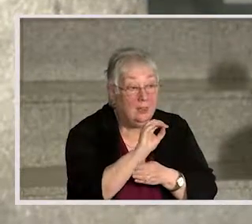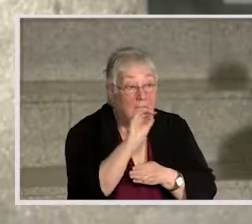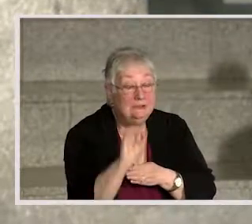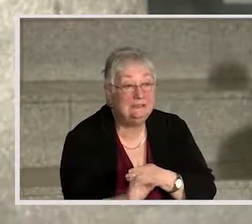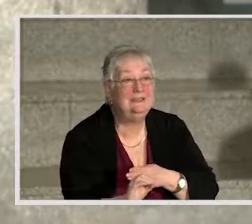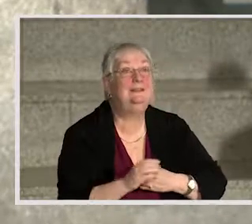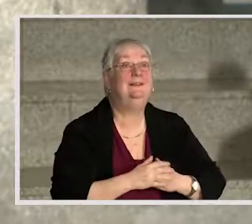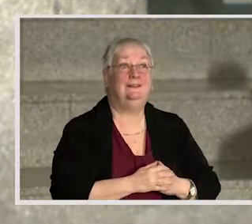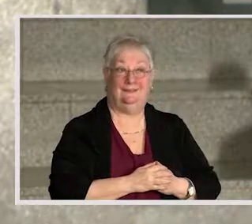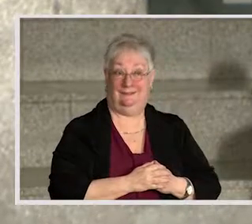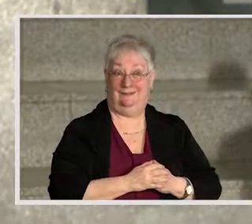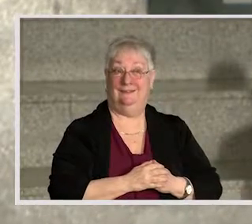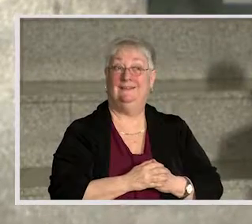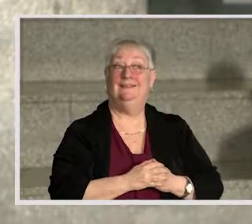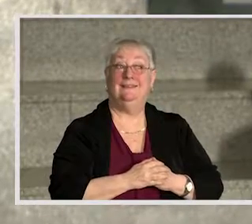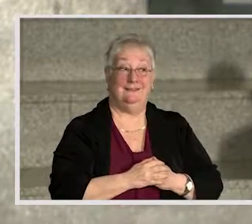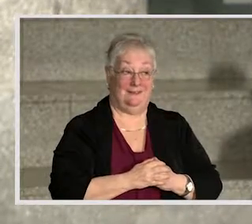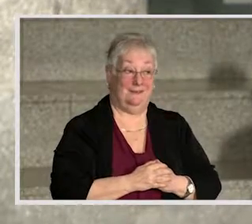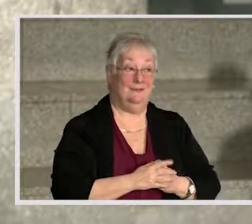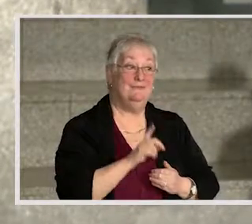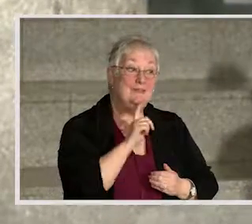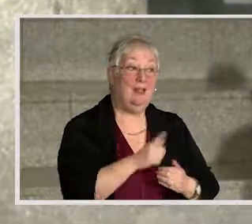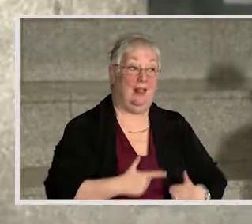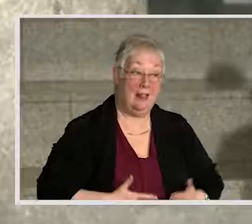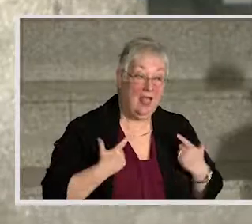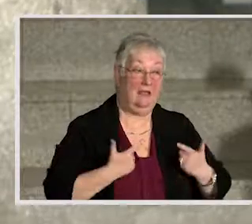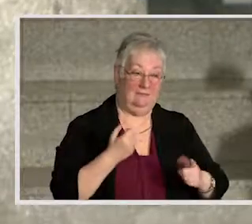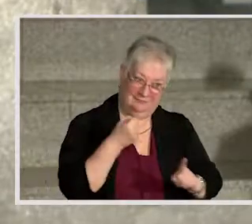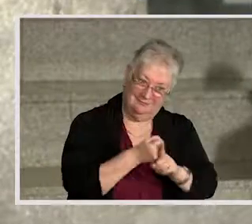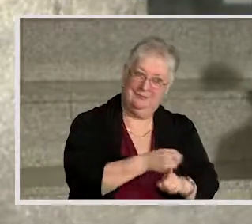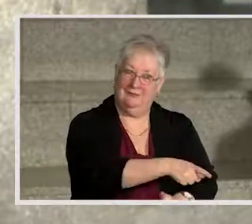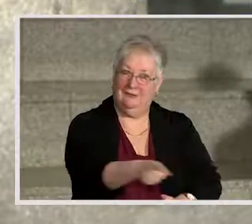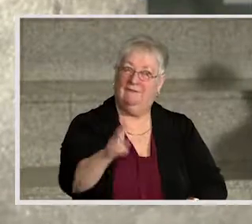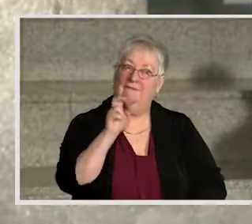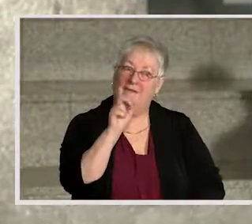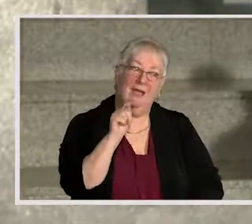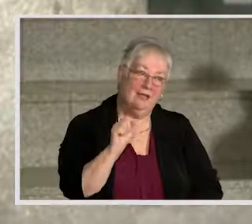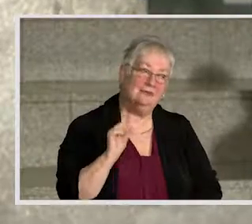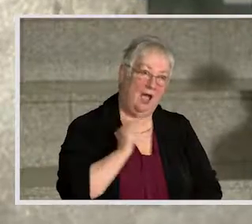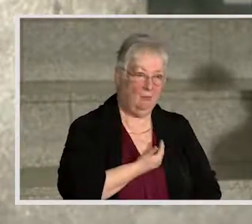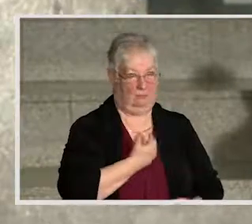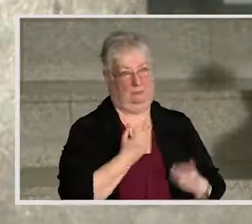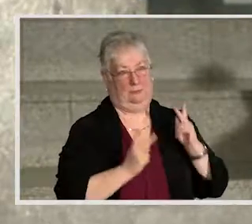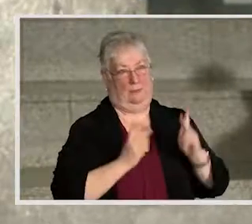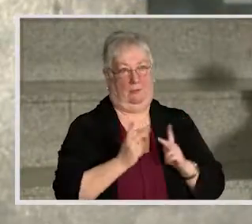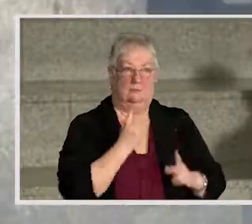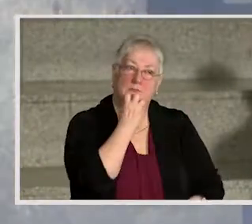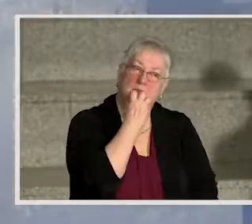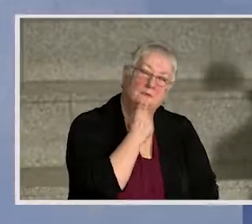HAVE REAL LIFE IMPACT ON ALL OF US. SO THE NEXT THING I'M GOING TO DO IS TELL YOU A LITTLE BIT